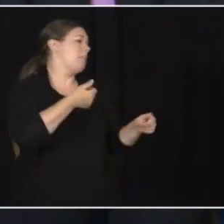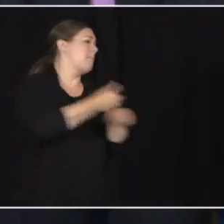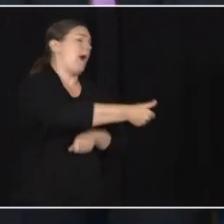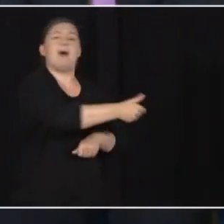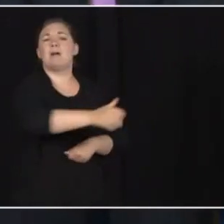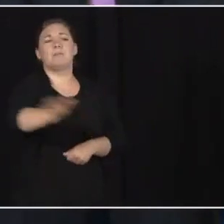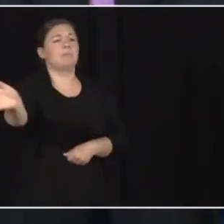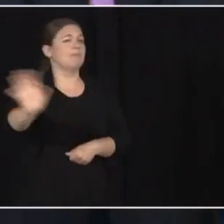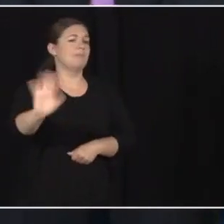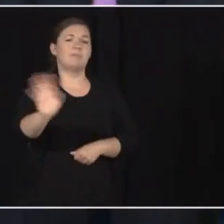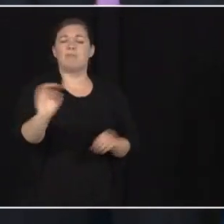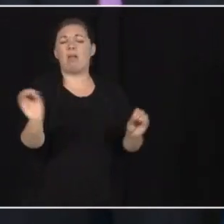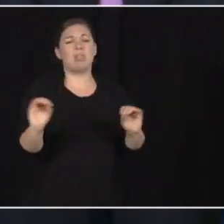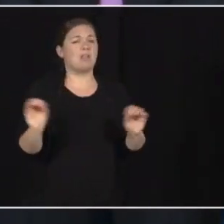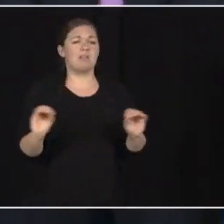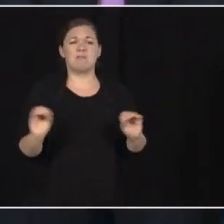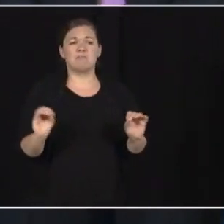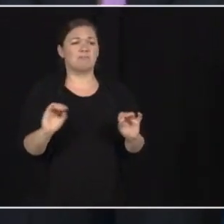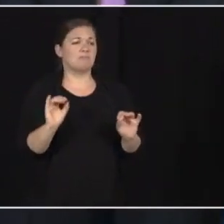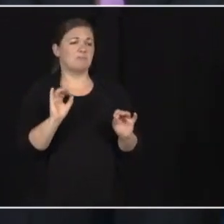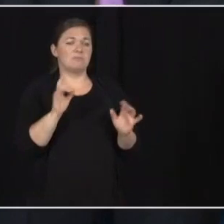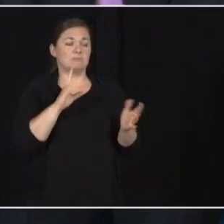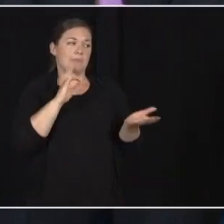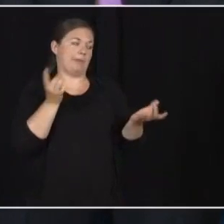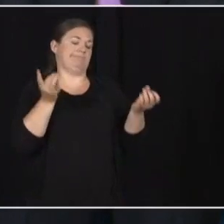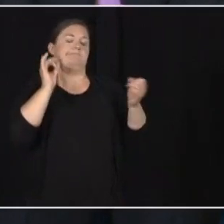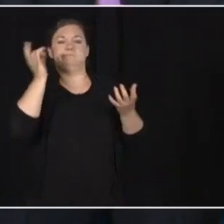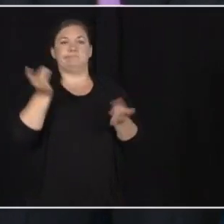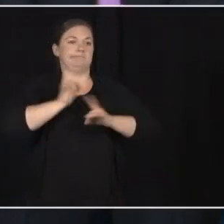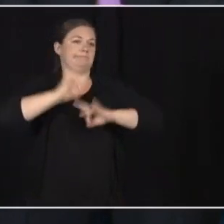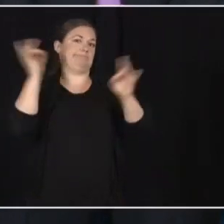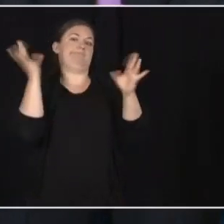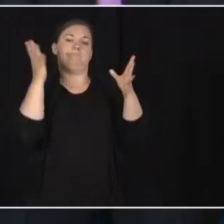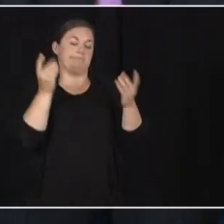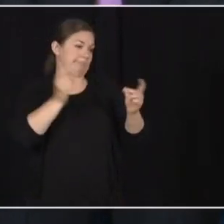ability. I just want to say, it's no one's fault at all. This is moving at rapid fire and I know there's